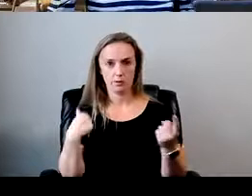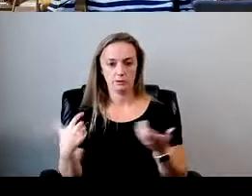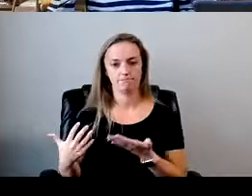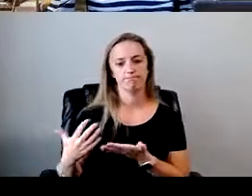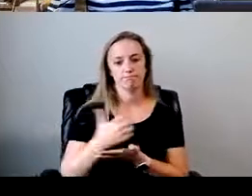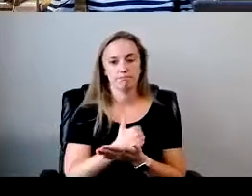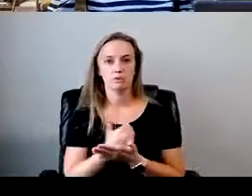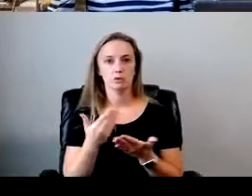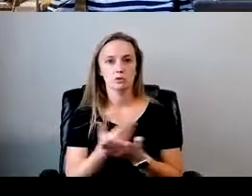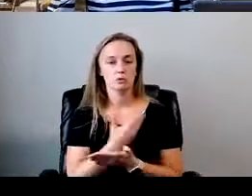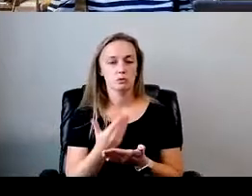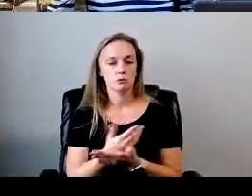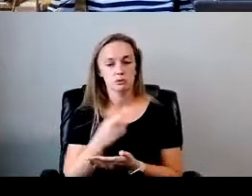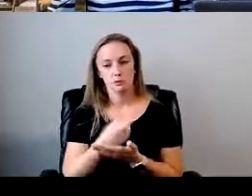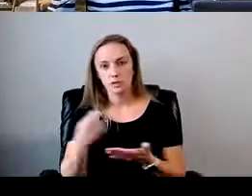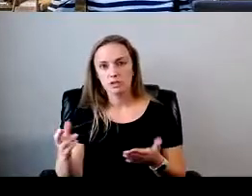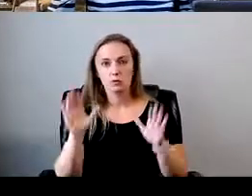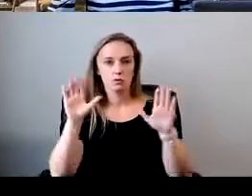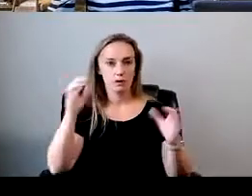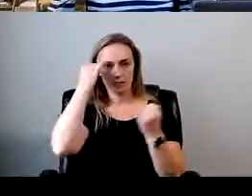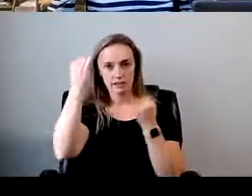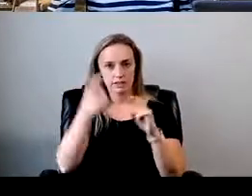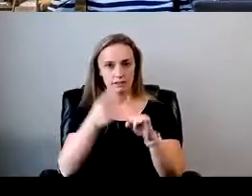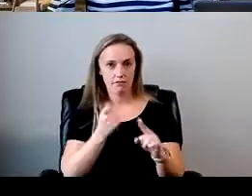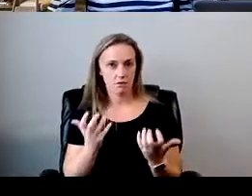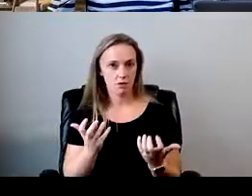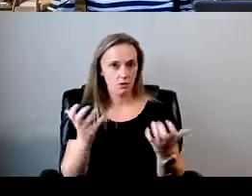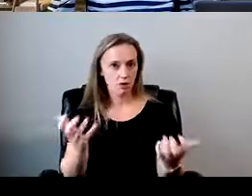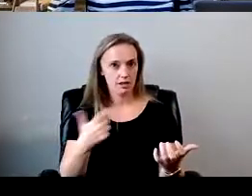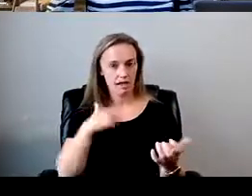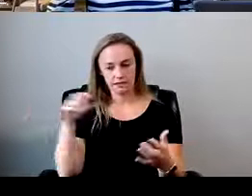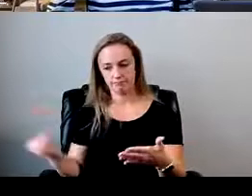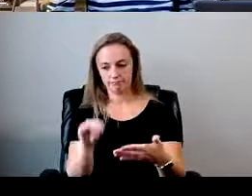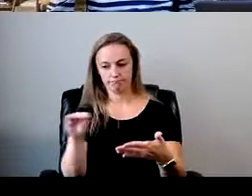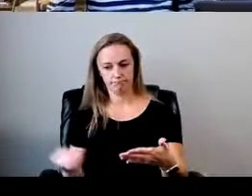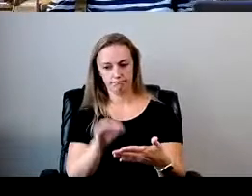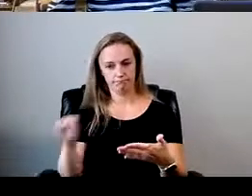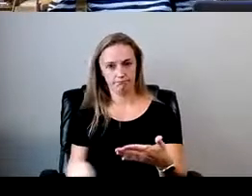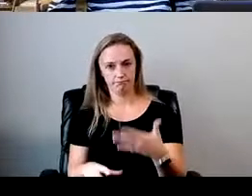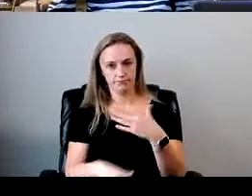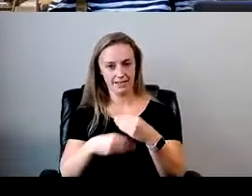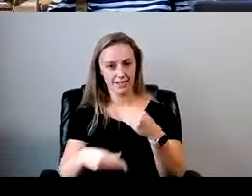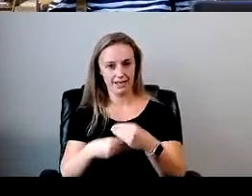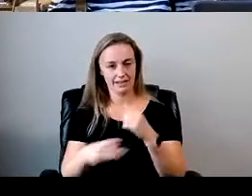We get great ideas from our audience, and I'm able to throw those ideas into the box and update that as we go.